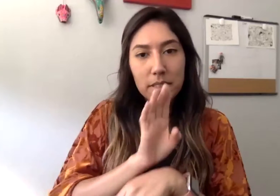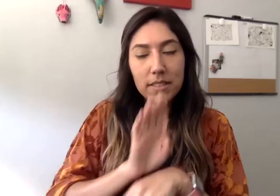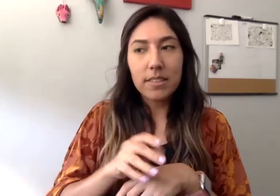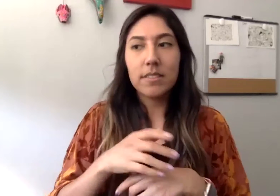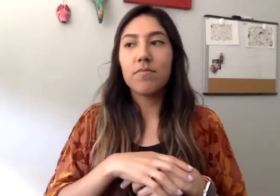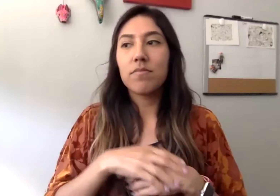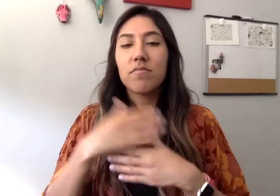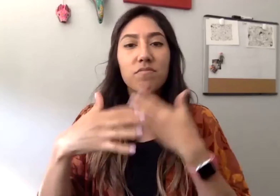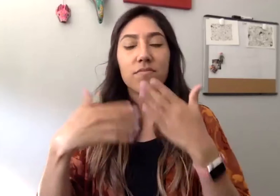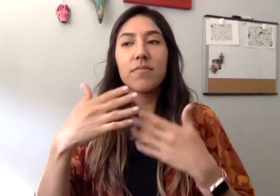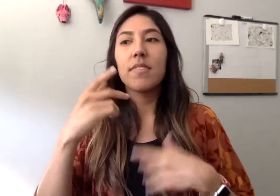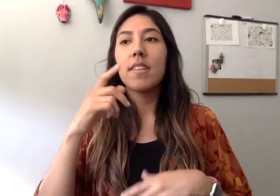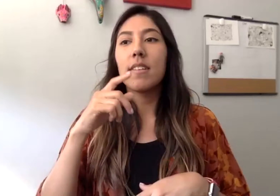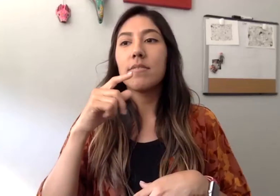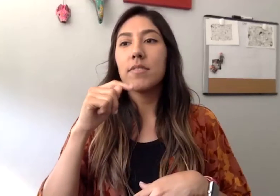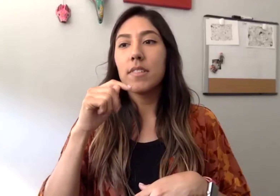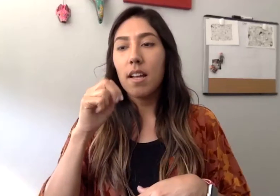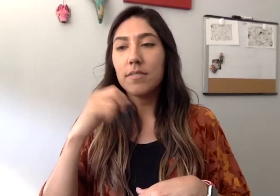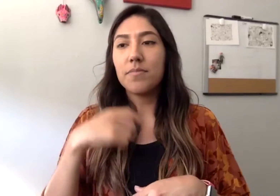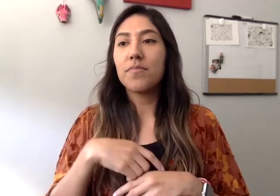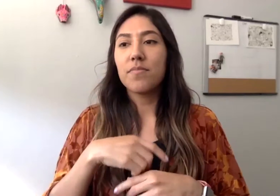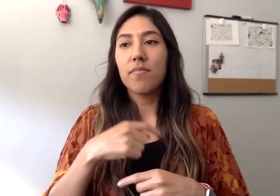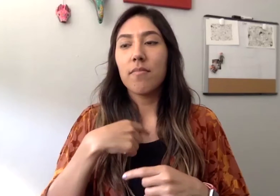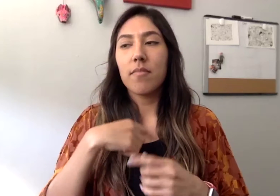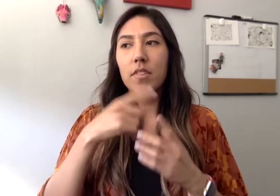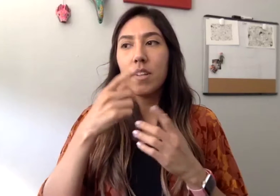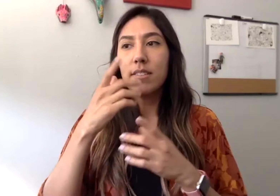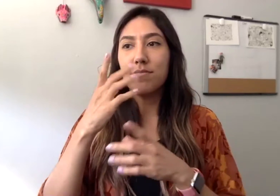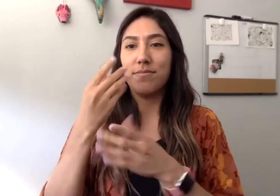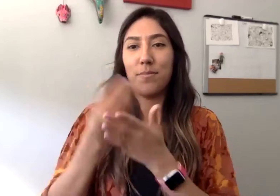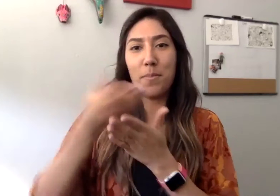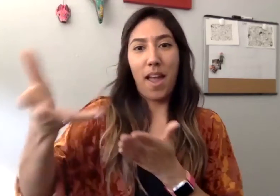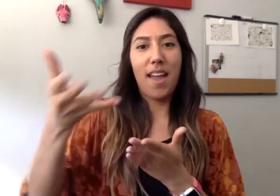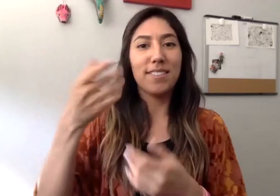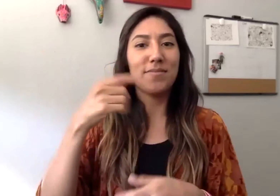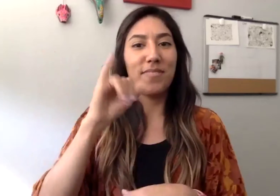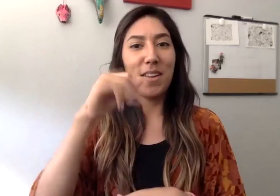own graphic designing business. At this point, I purchased an iPad Pro